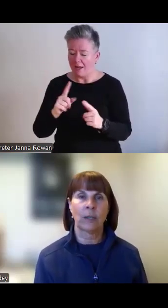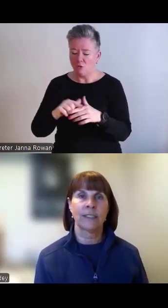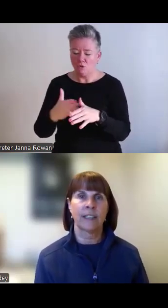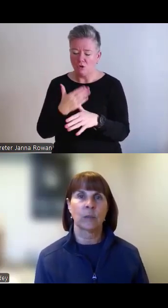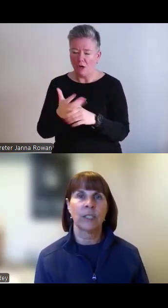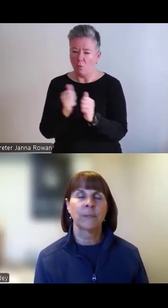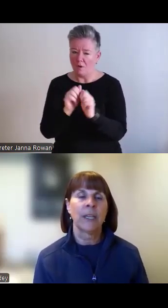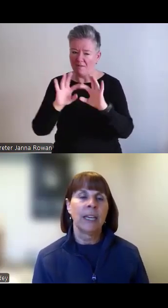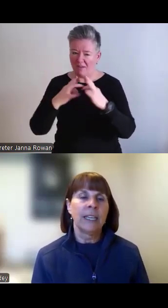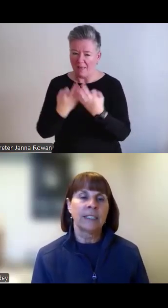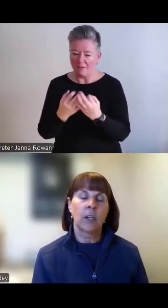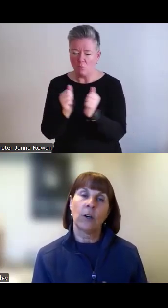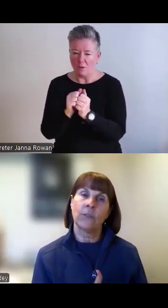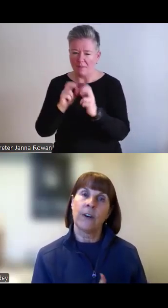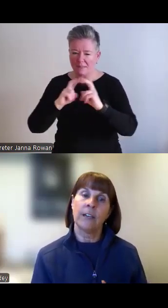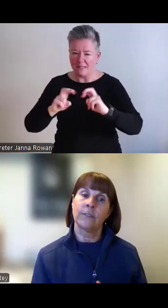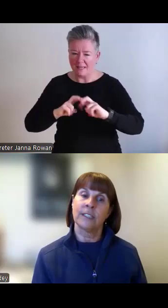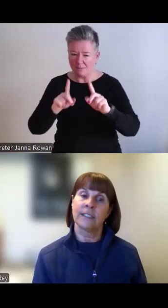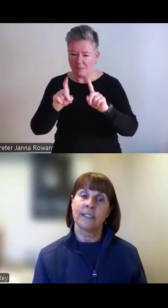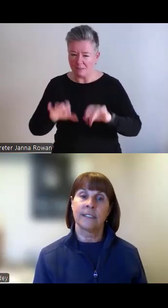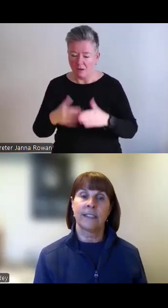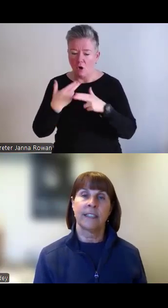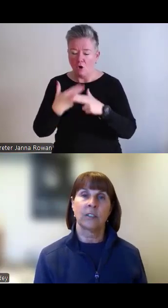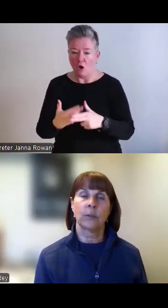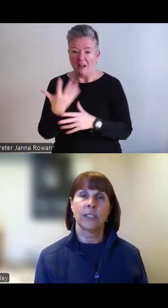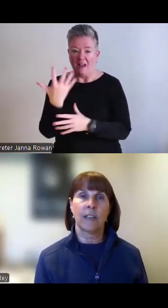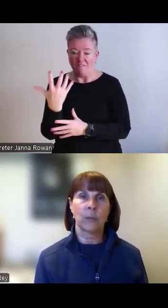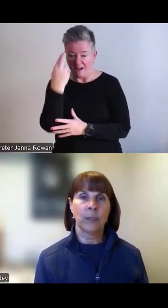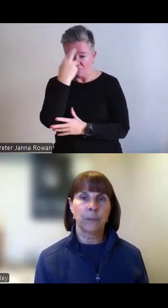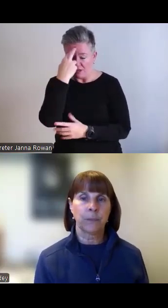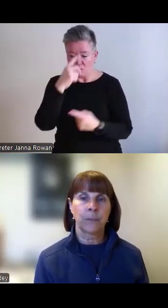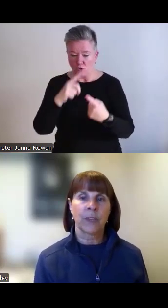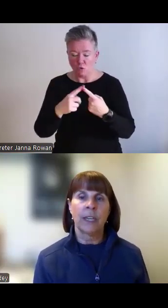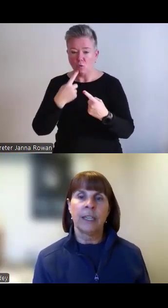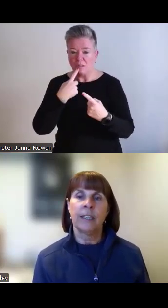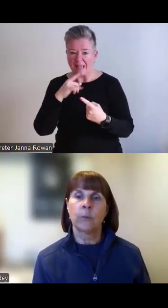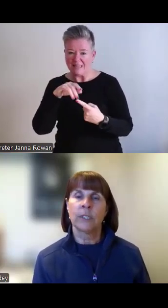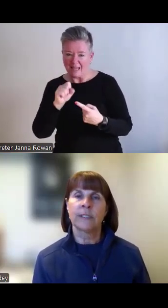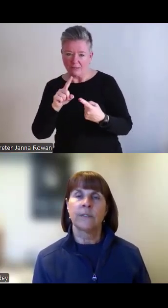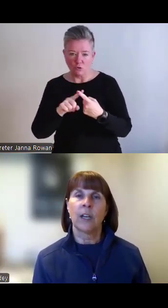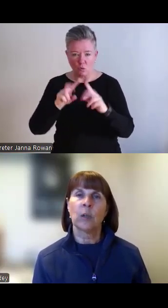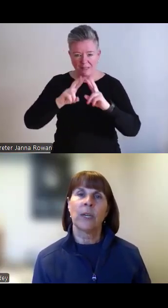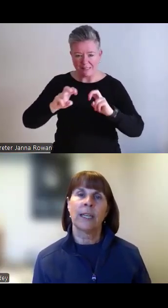about assessment. It's called Five Reasons to Say Yes to Assessment. It was developed